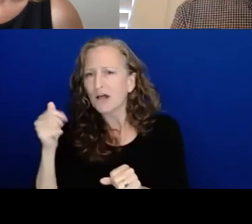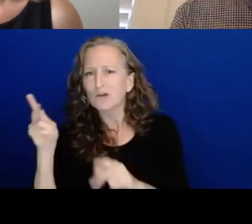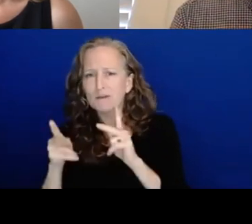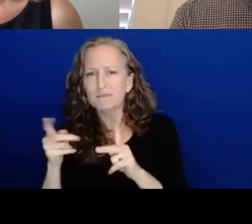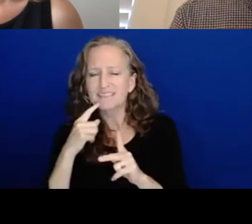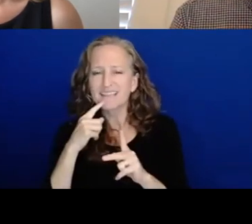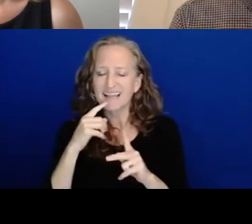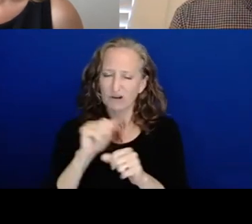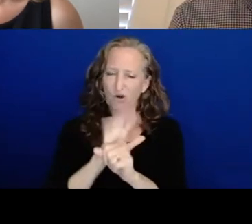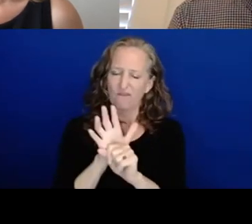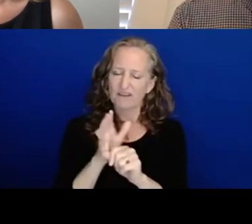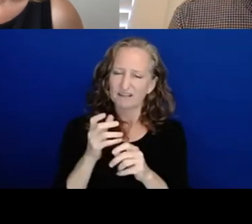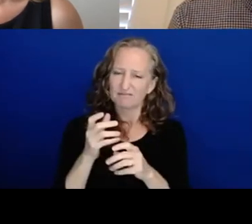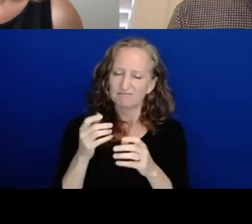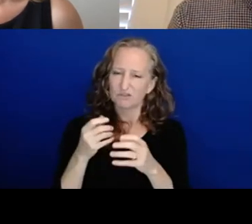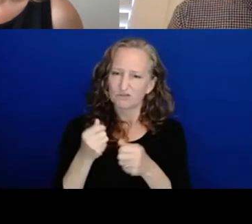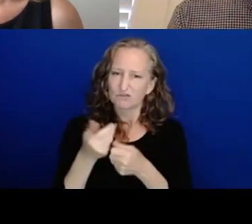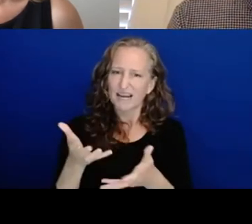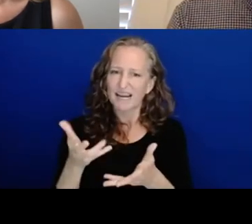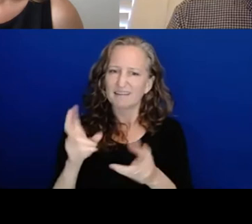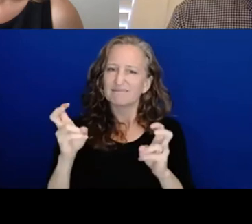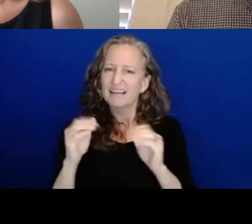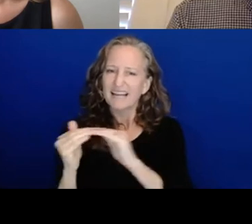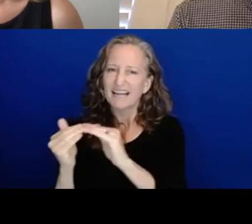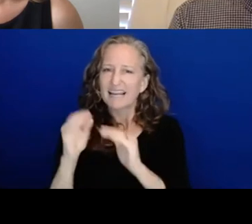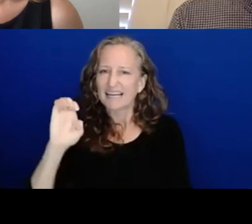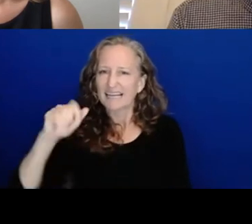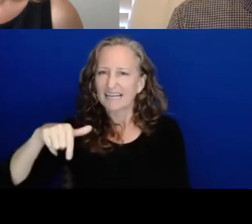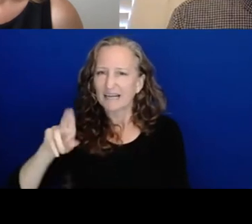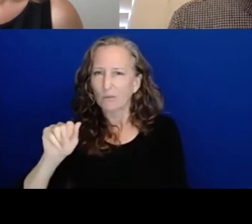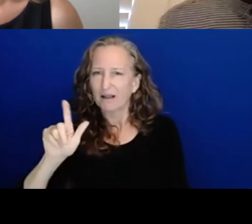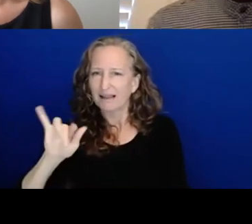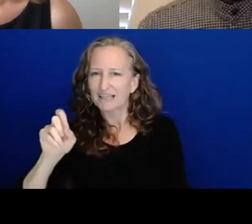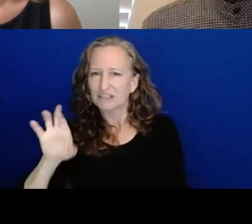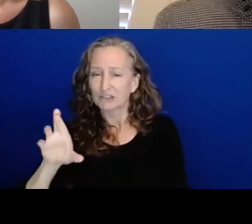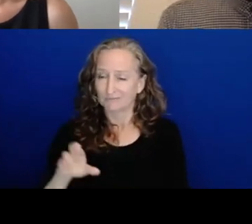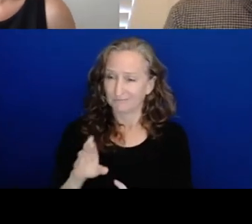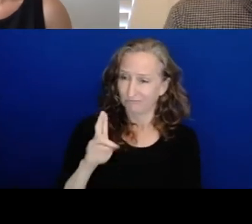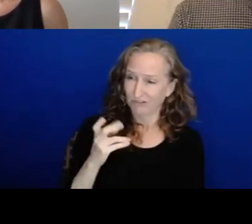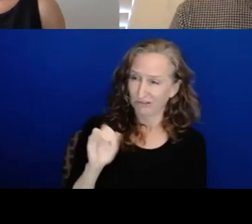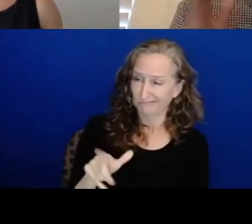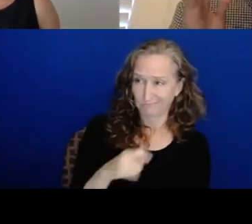a sense. But I think that's a little far off. I think it's a little misguided. I get where